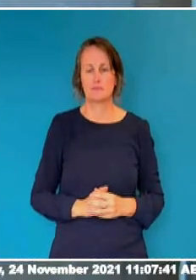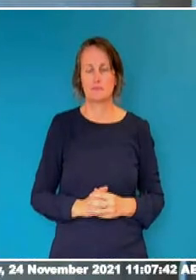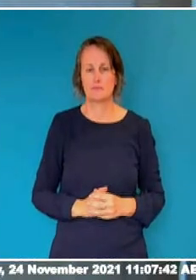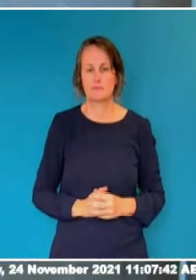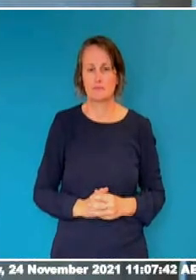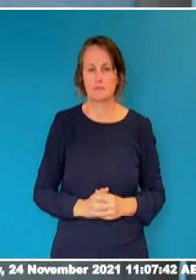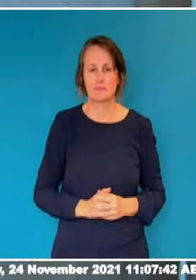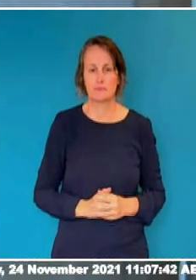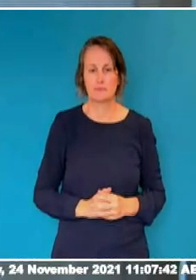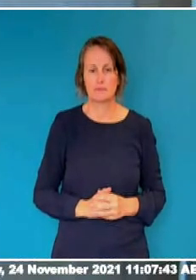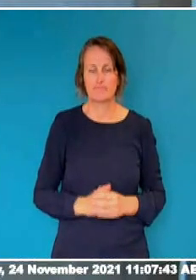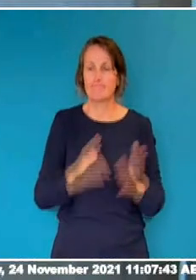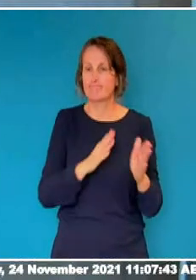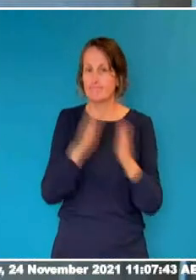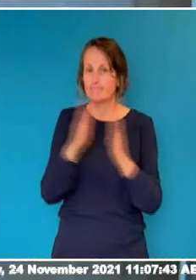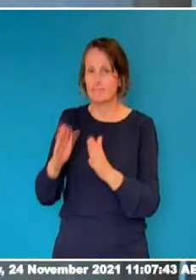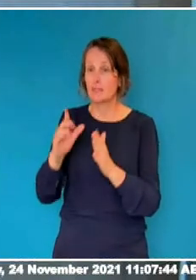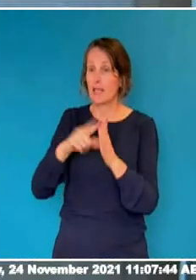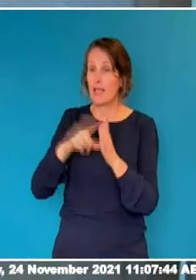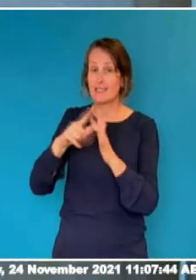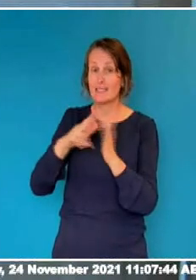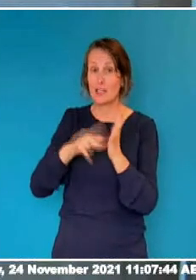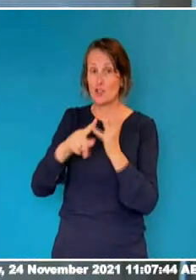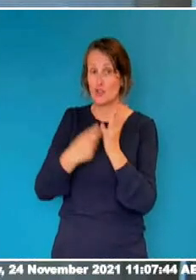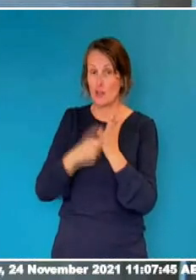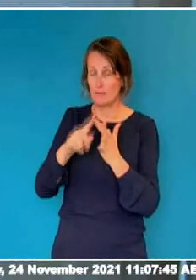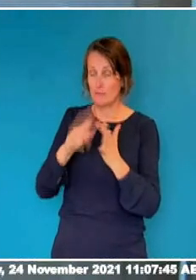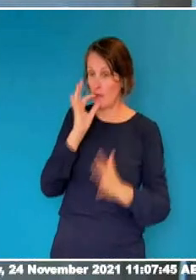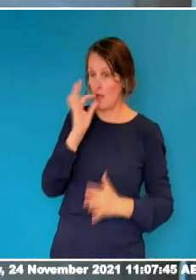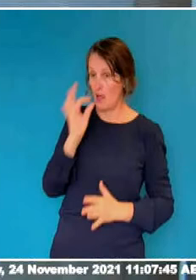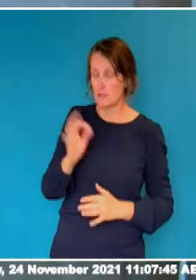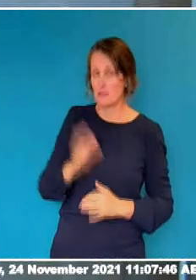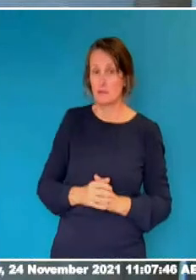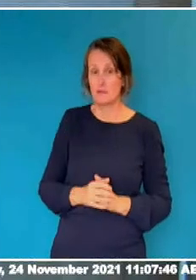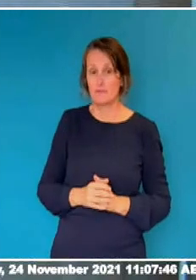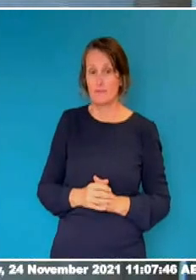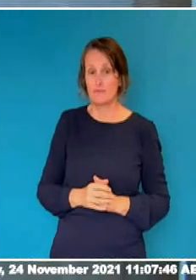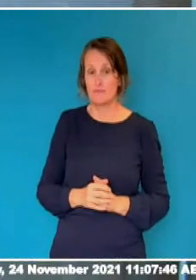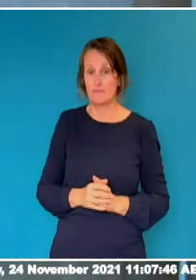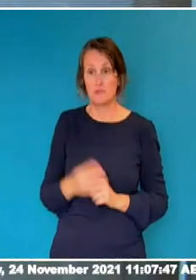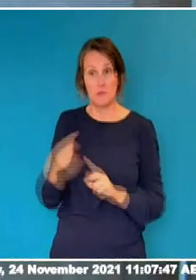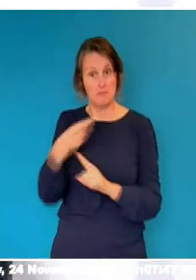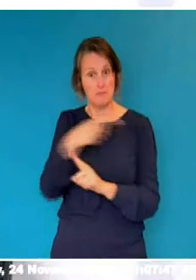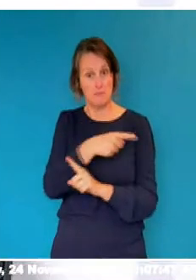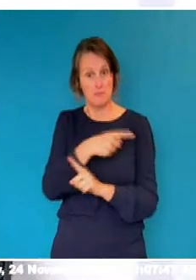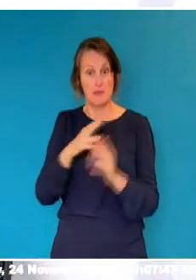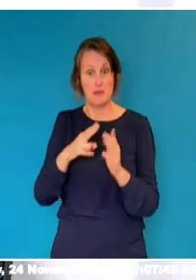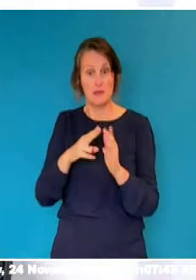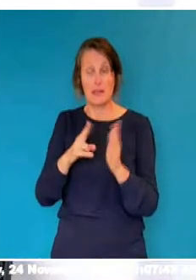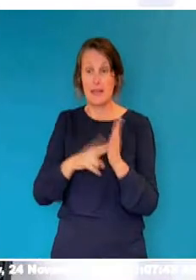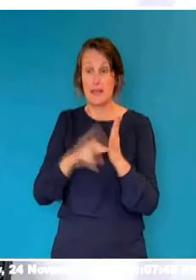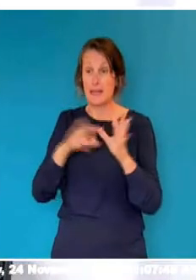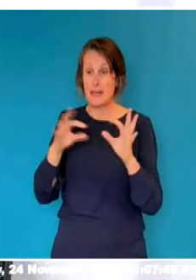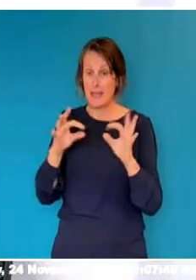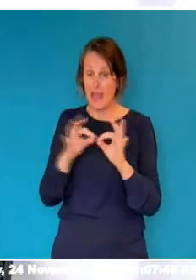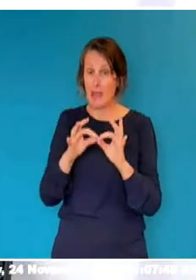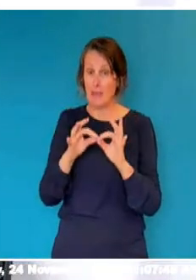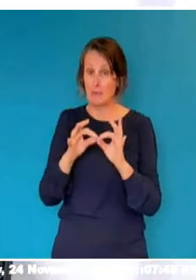Firstly, is the experience at NAB of seeing an increase in these issues